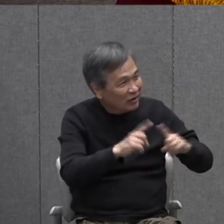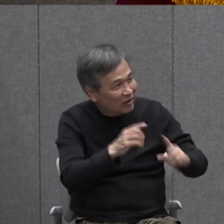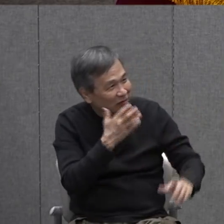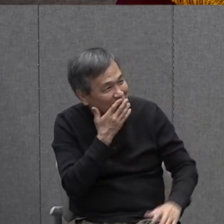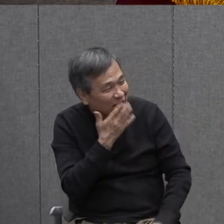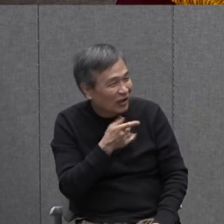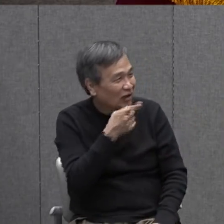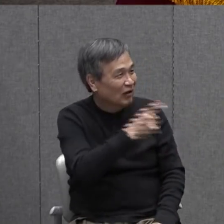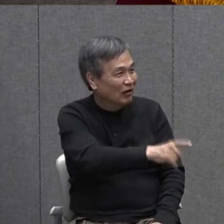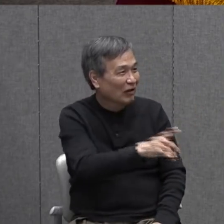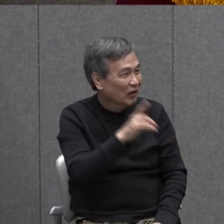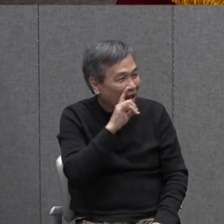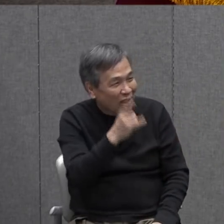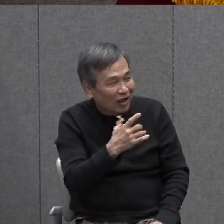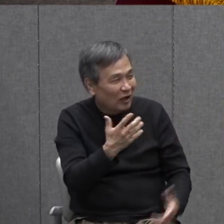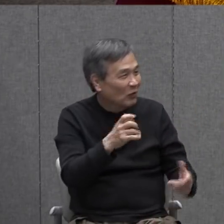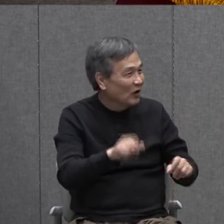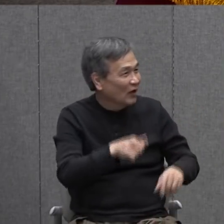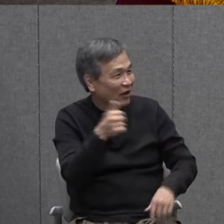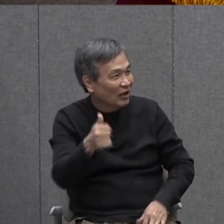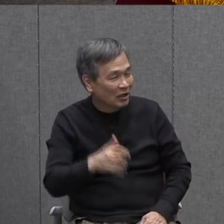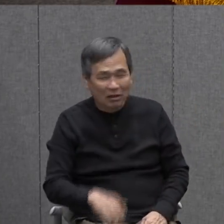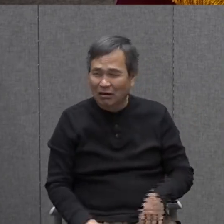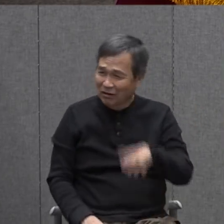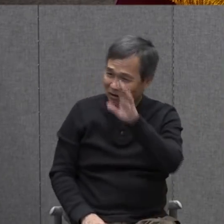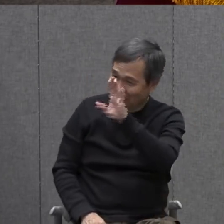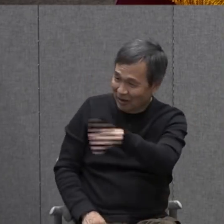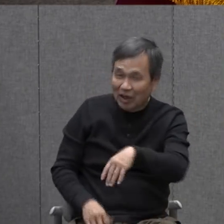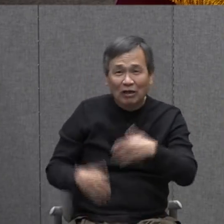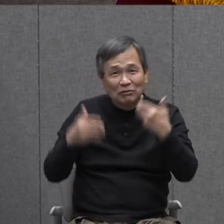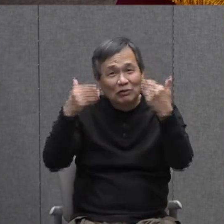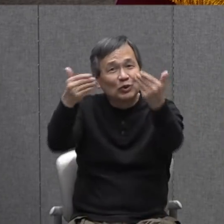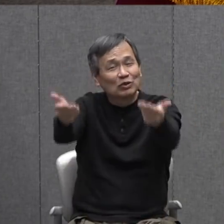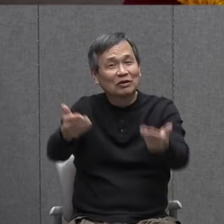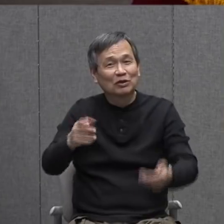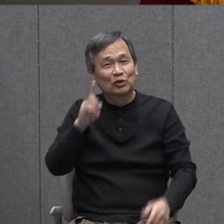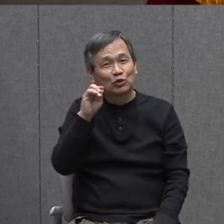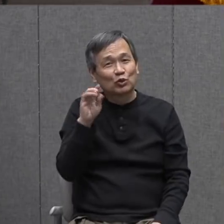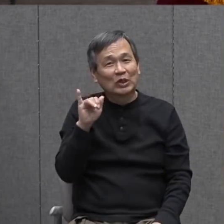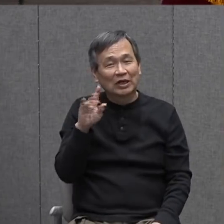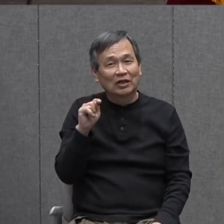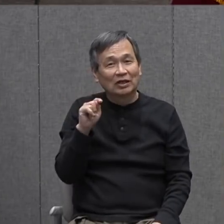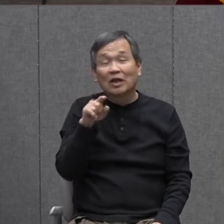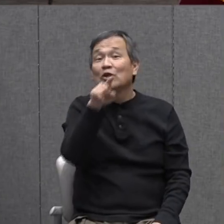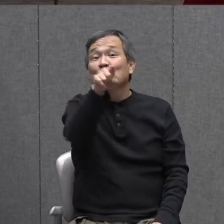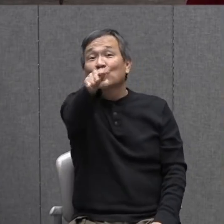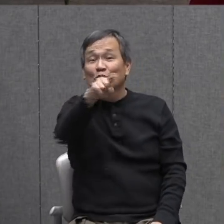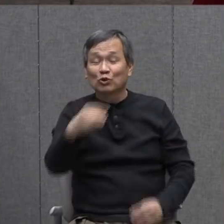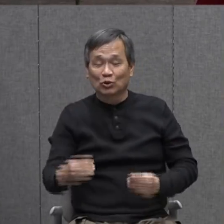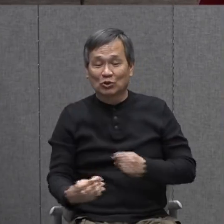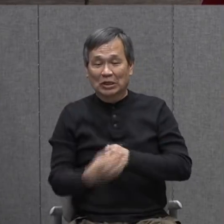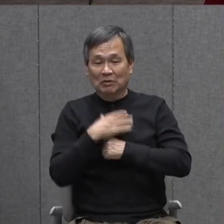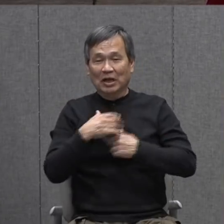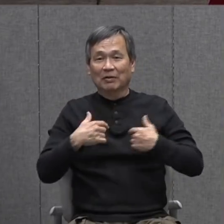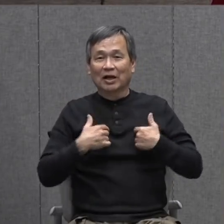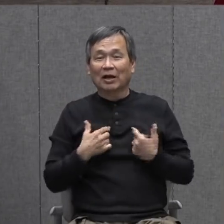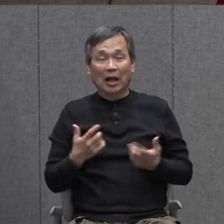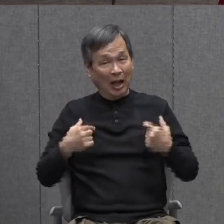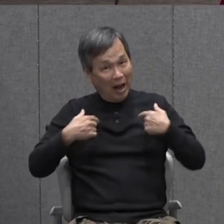You can make it as colorful as you want. You know what I might do right now because you inspired me? I want to add some color